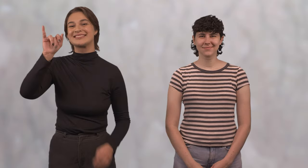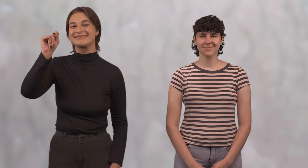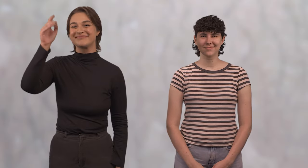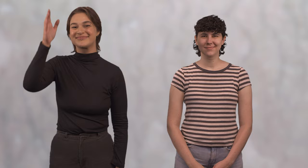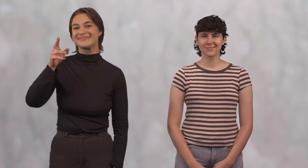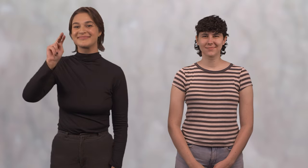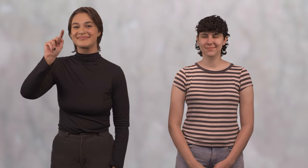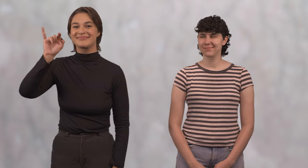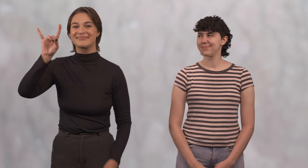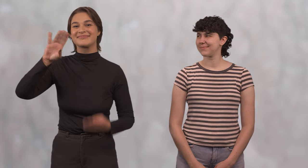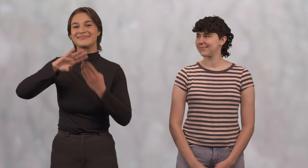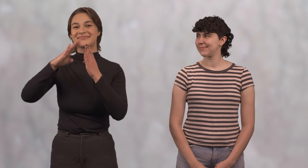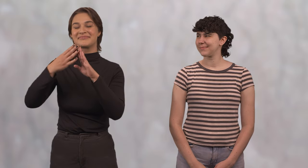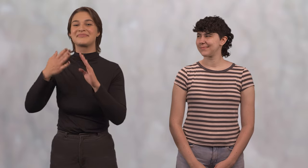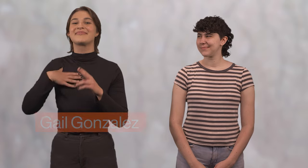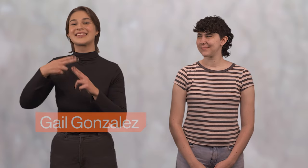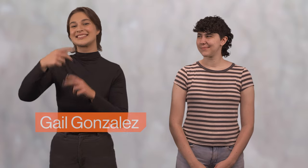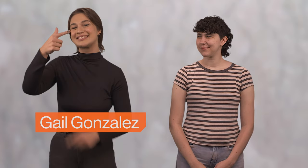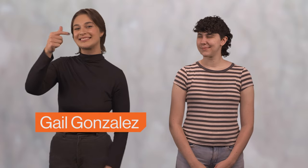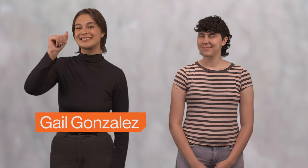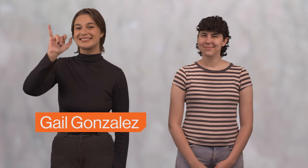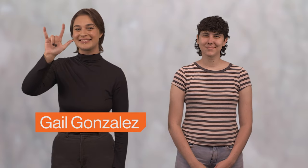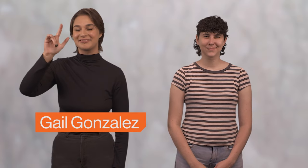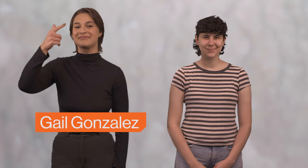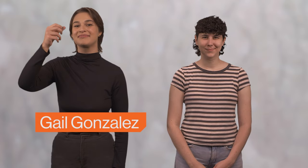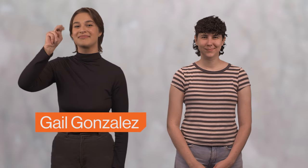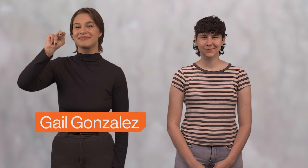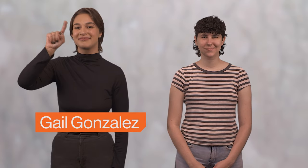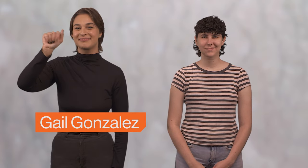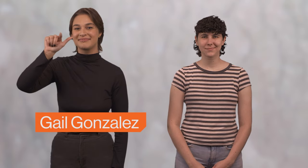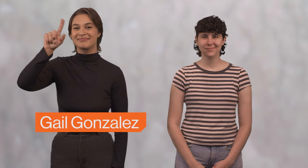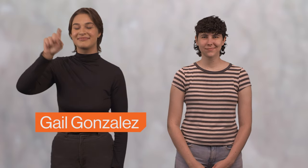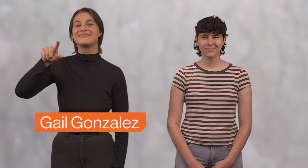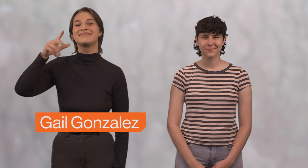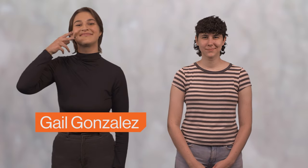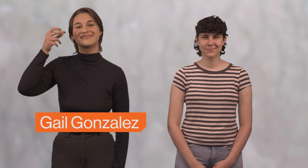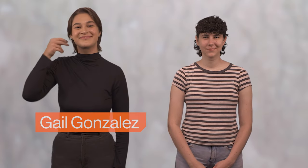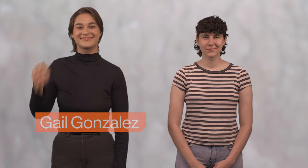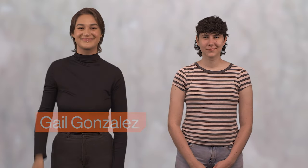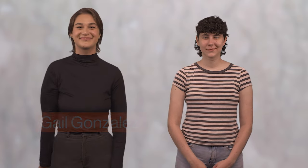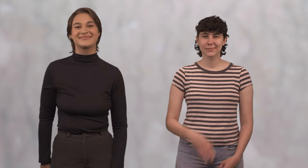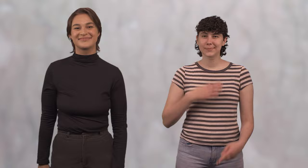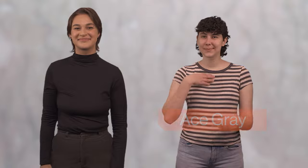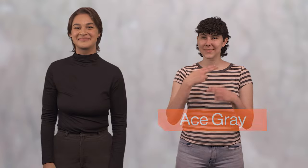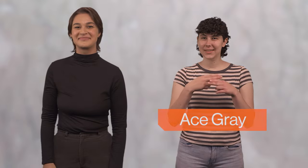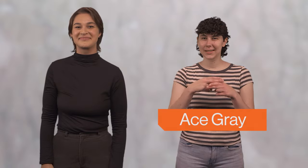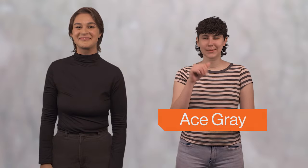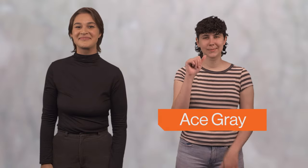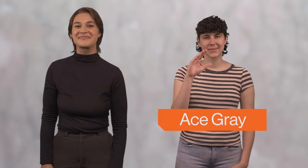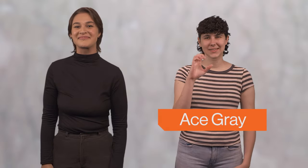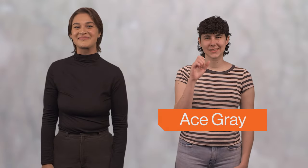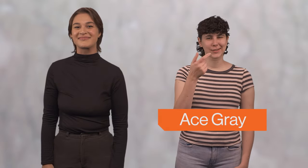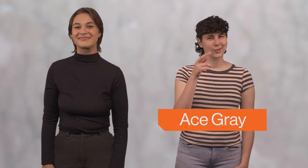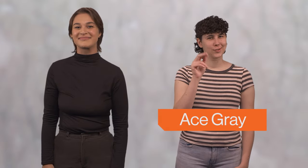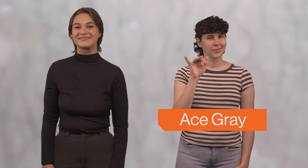Gail: Hello, RIT/NTID community! My name is Gail Gonzalez Ace: My name is Ace Gray.